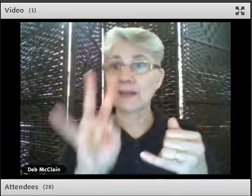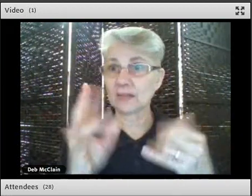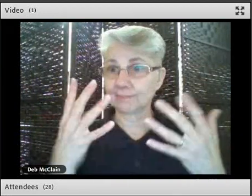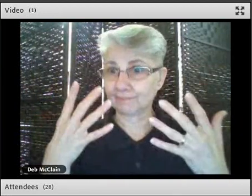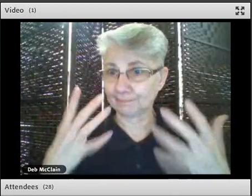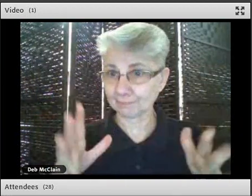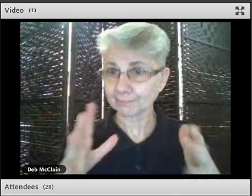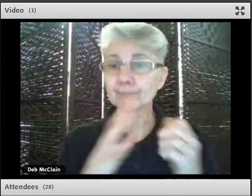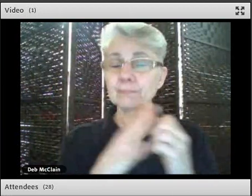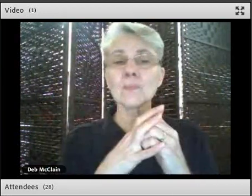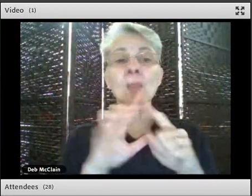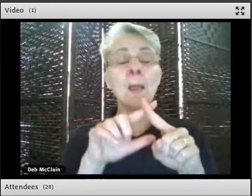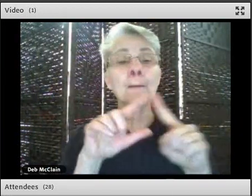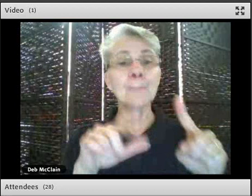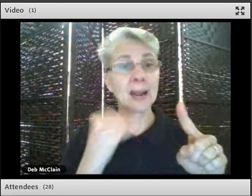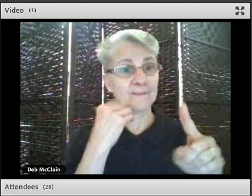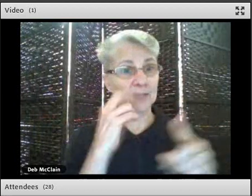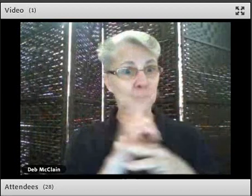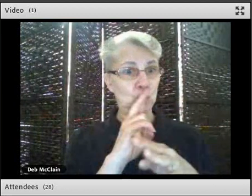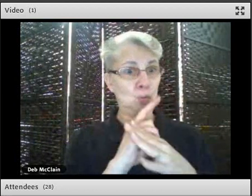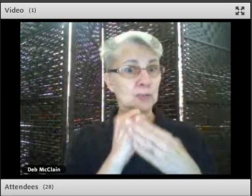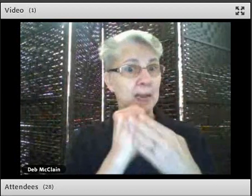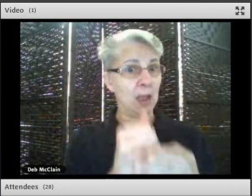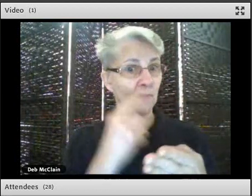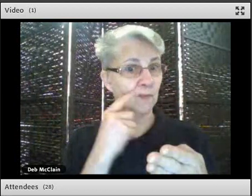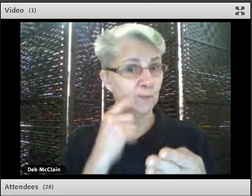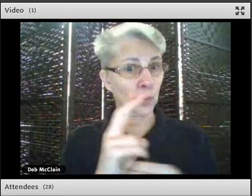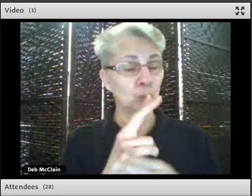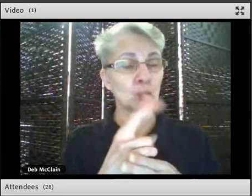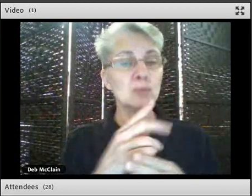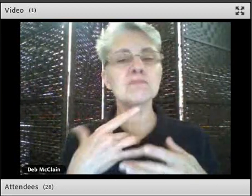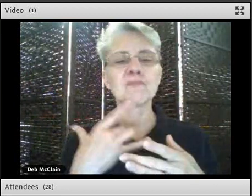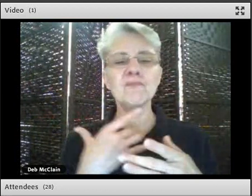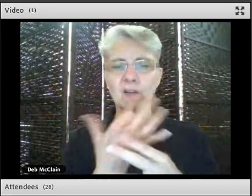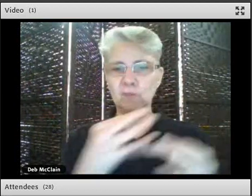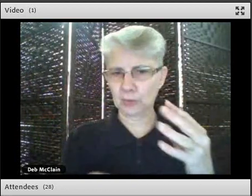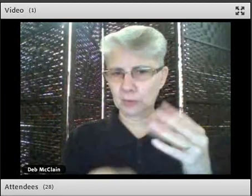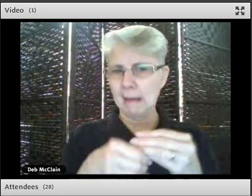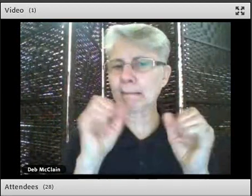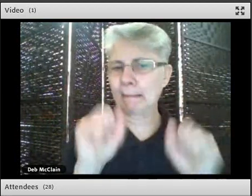And then it would be preferable, actually, to use the 655 field